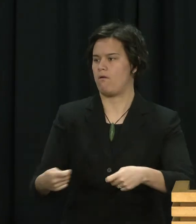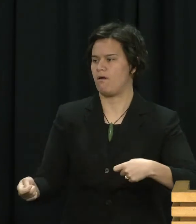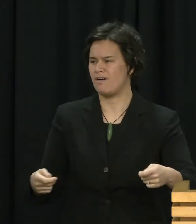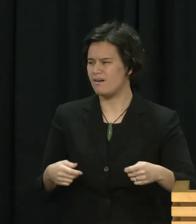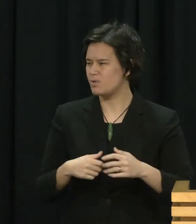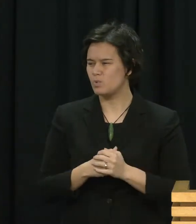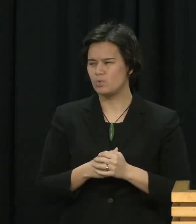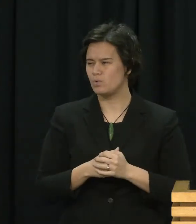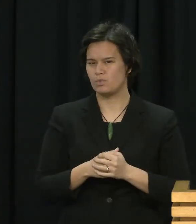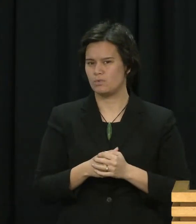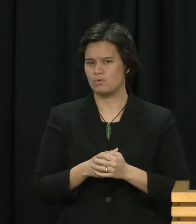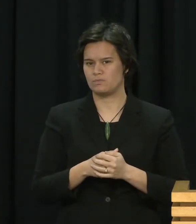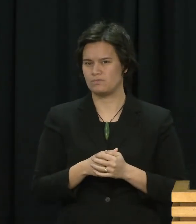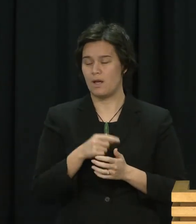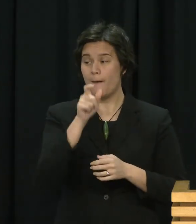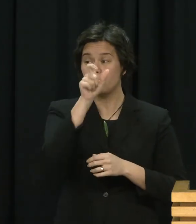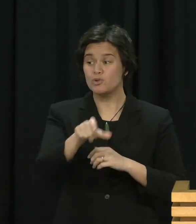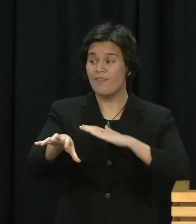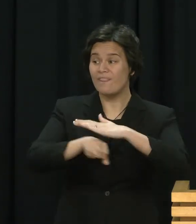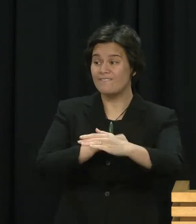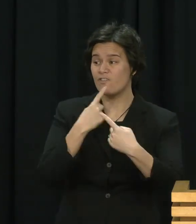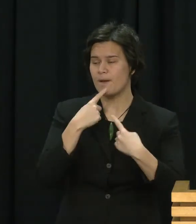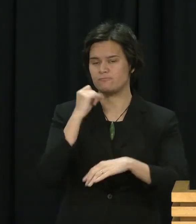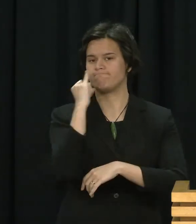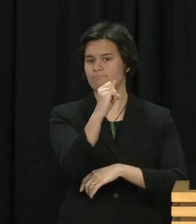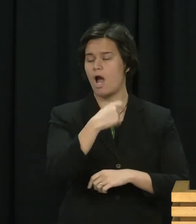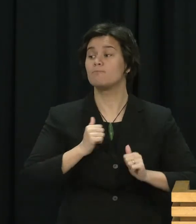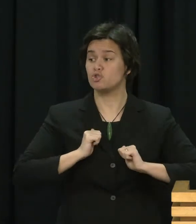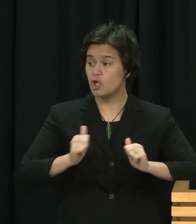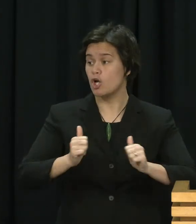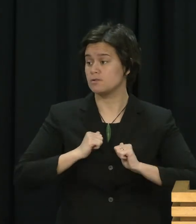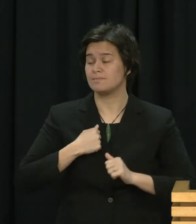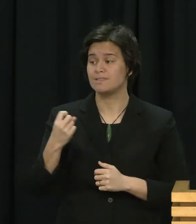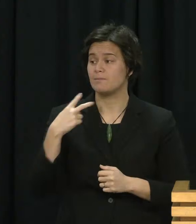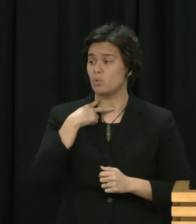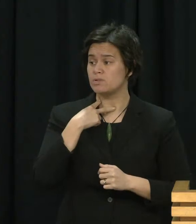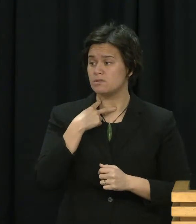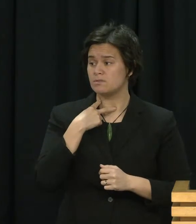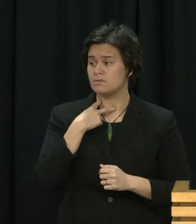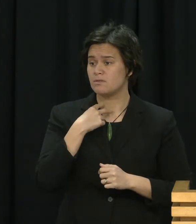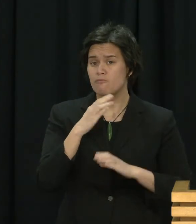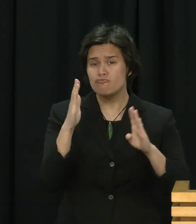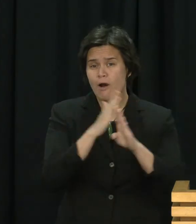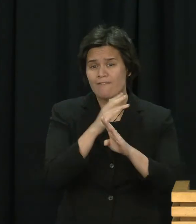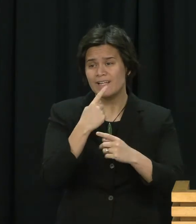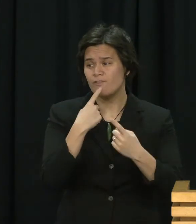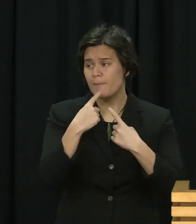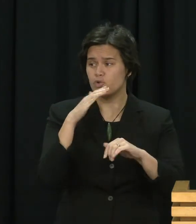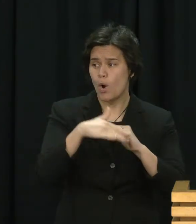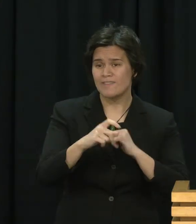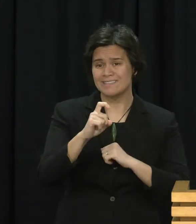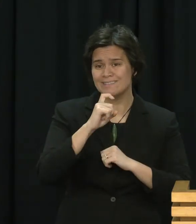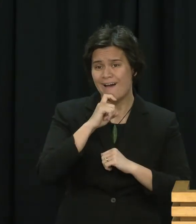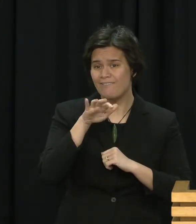with private information, and the fault lies with the person